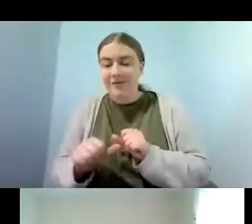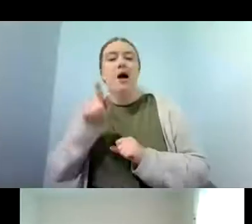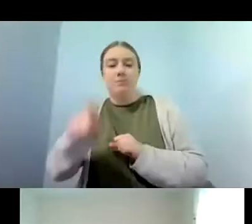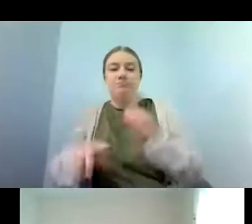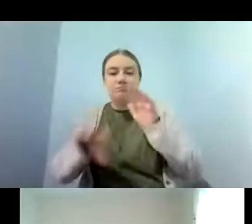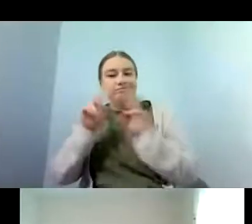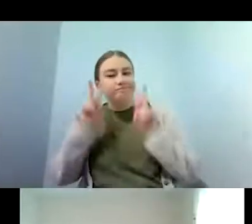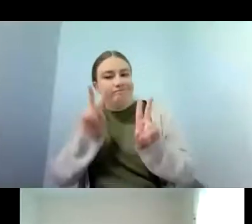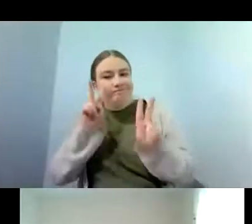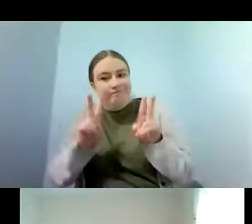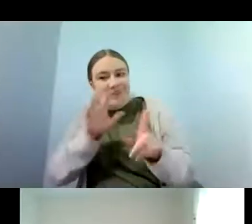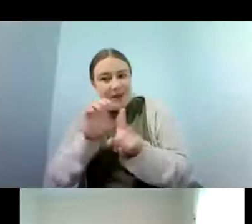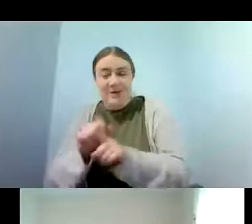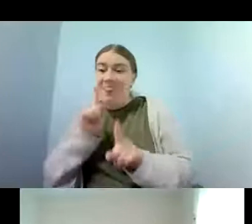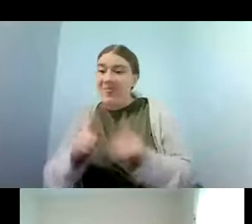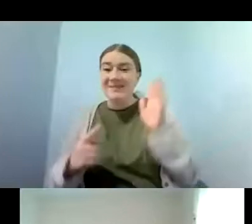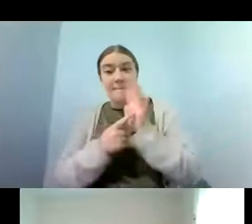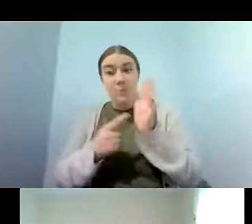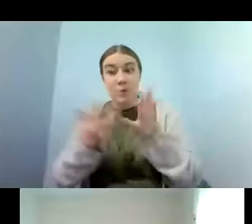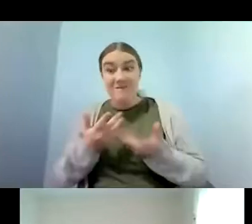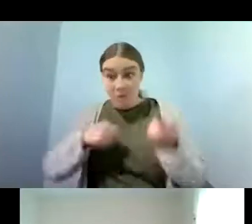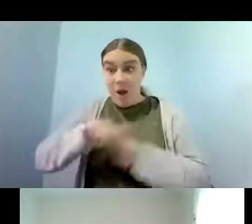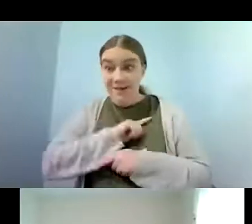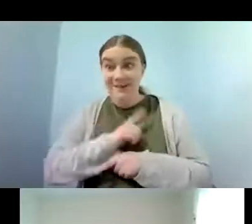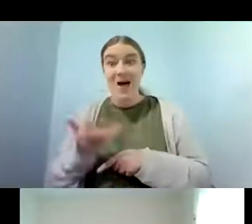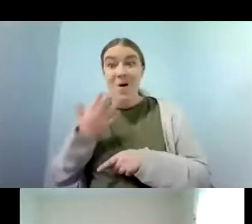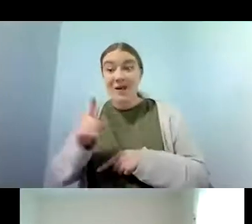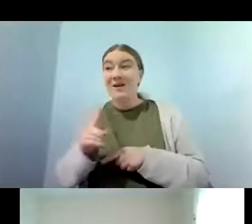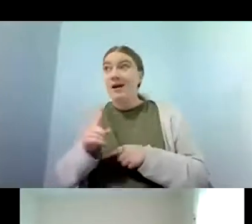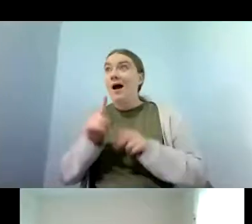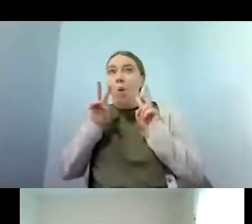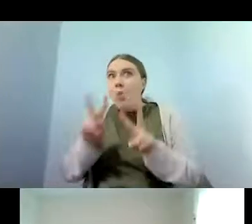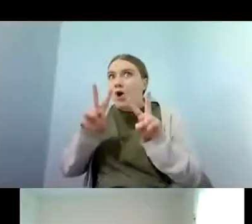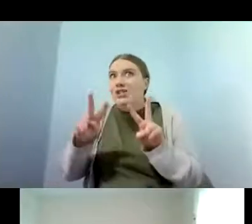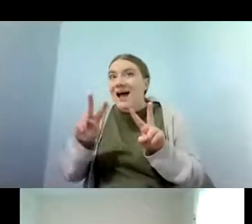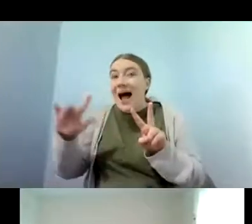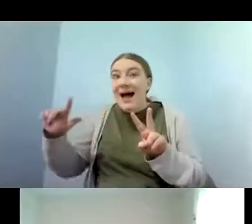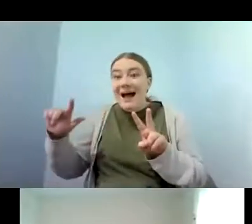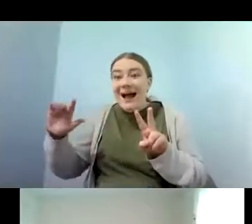um important for us and when you finally see a fish on camera it's really exciting and for you